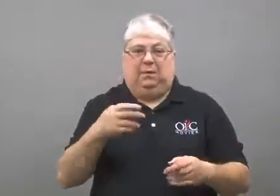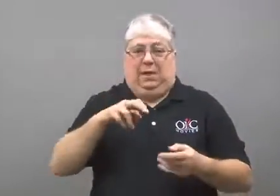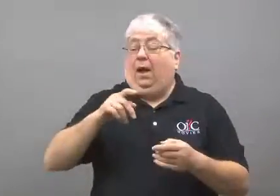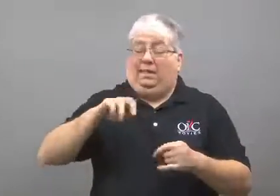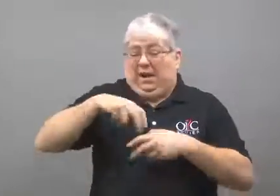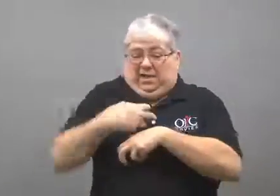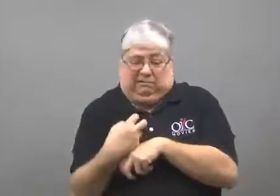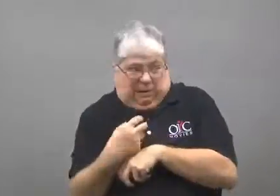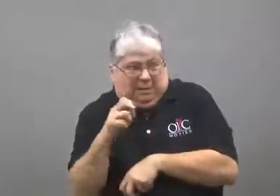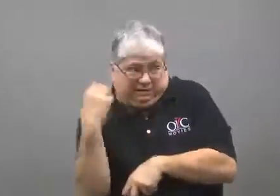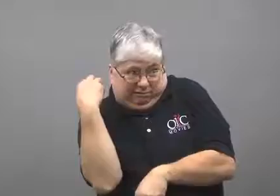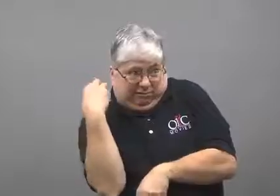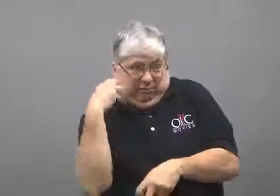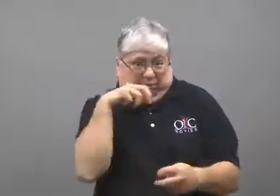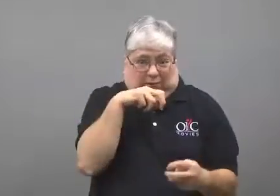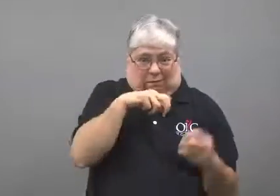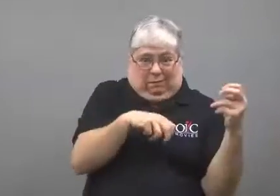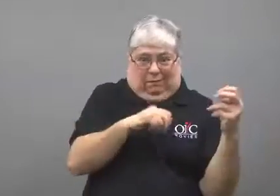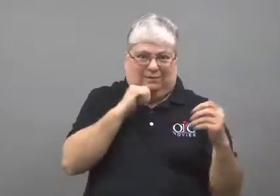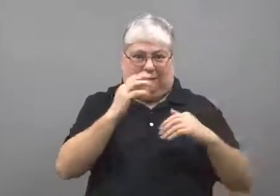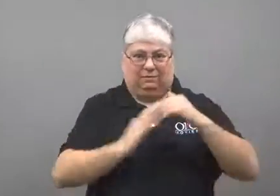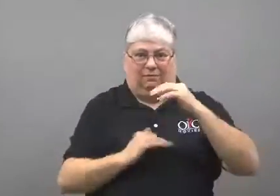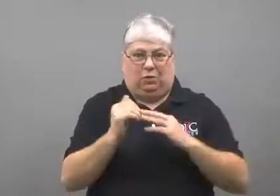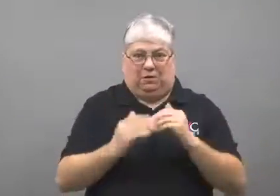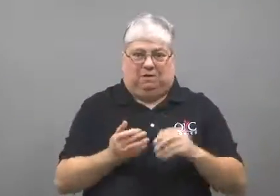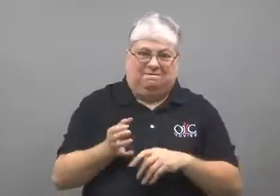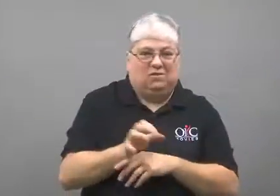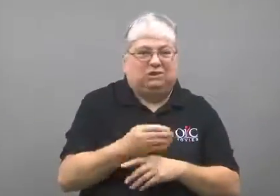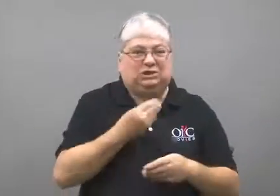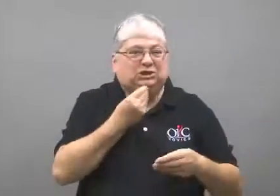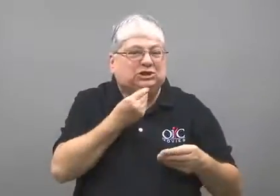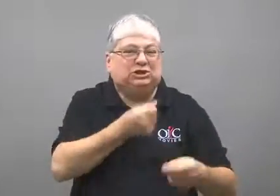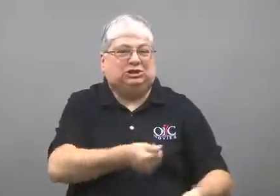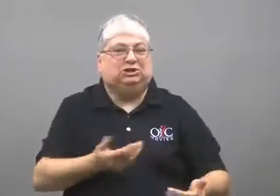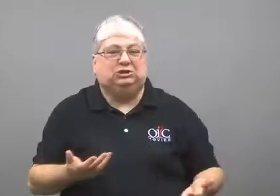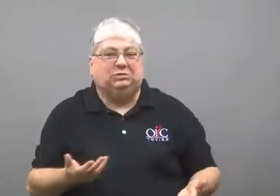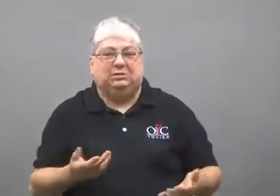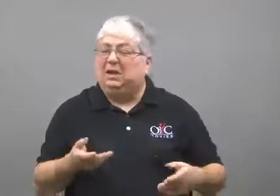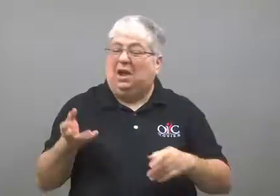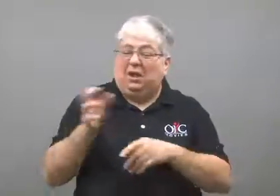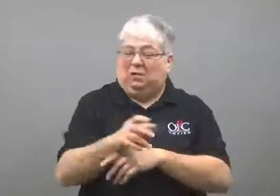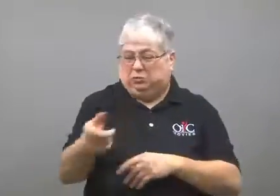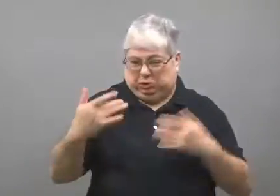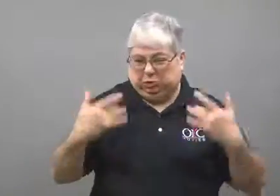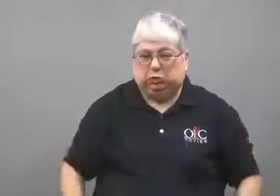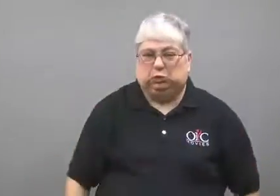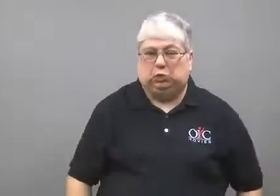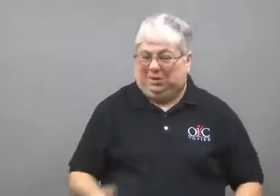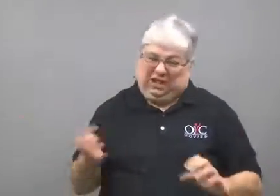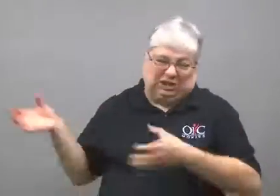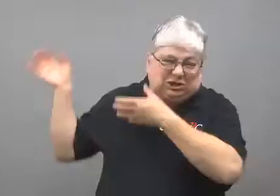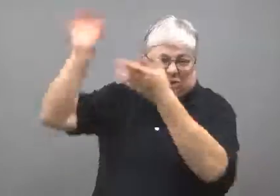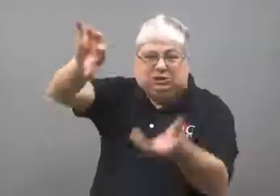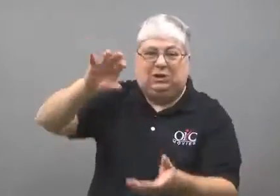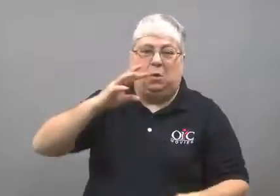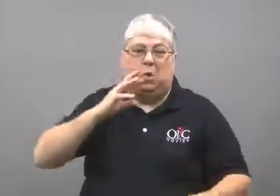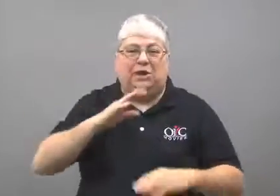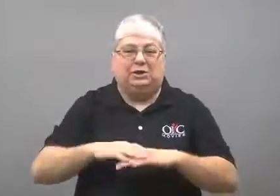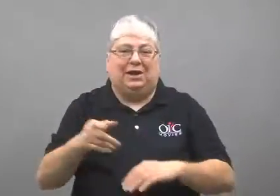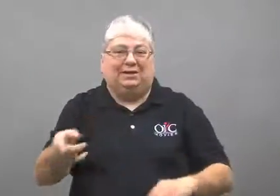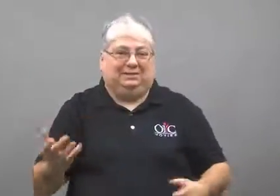He was forced into stress positions. He was forced to stand nude, and water dumped on him.